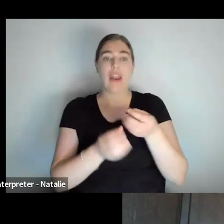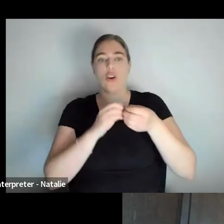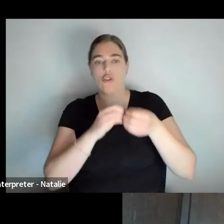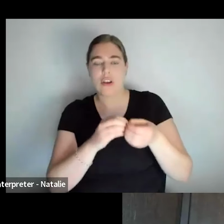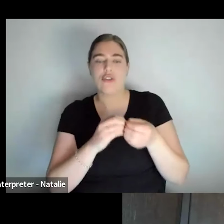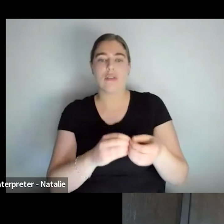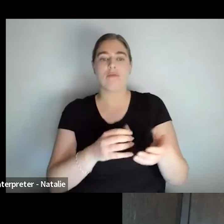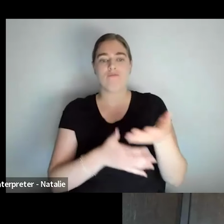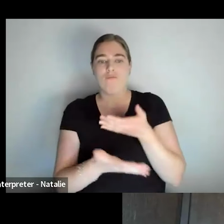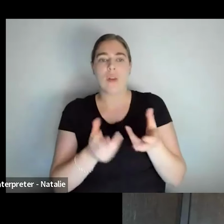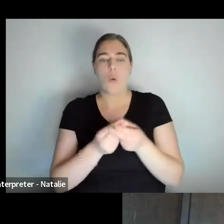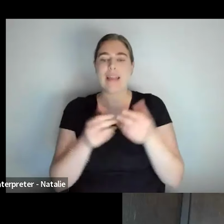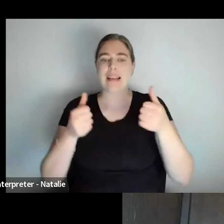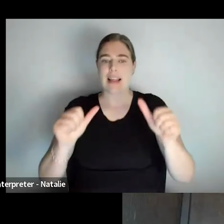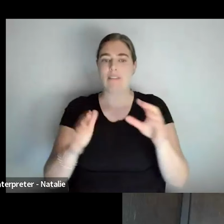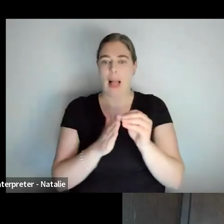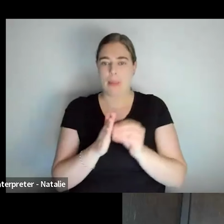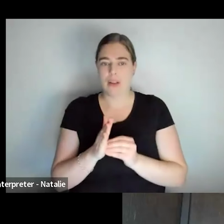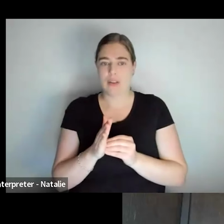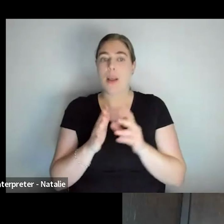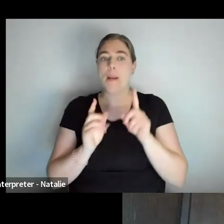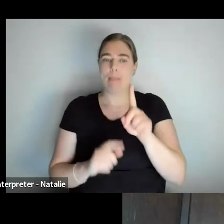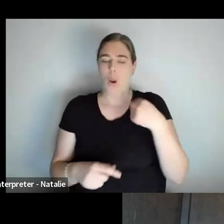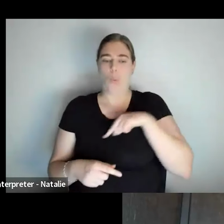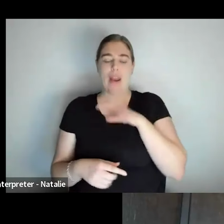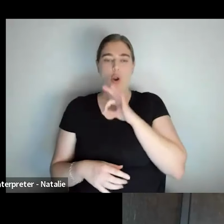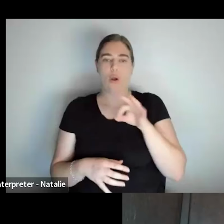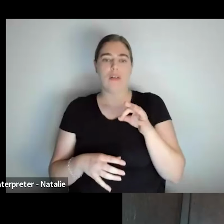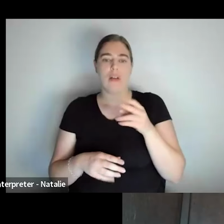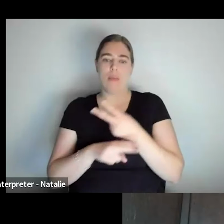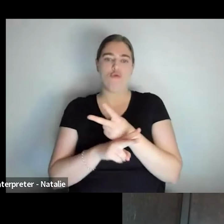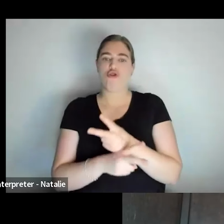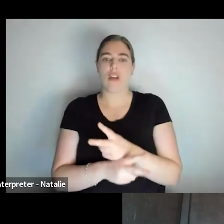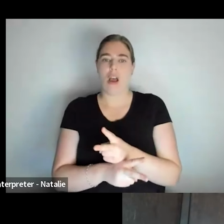successful applicants, we are not the producer of any given project in which